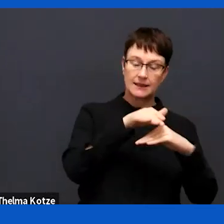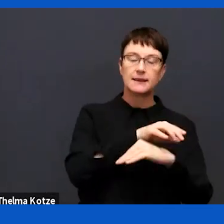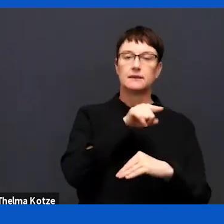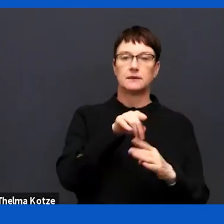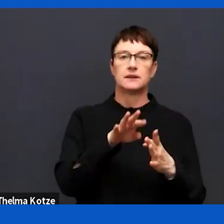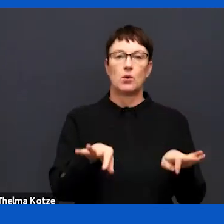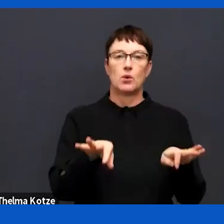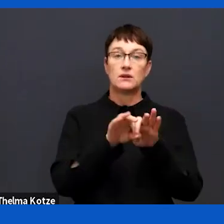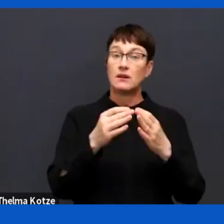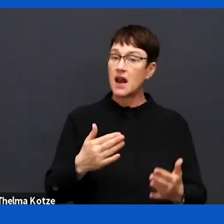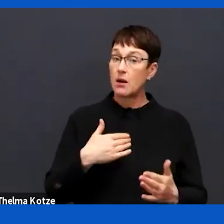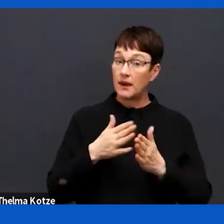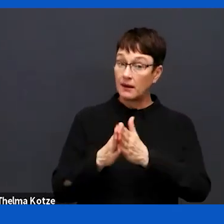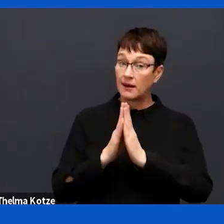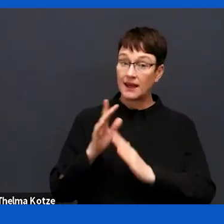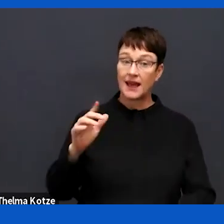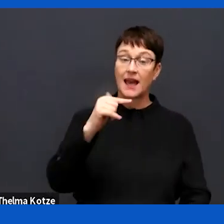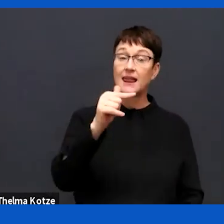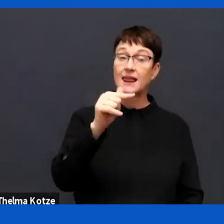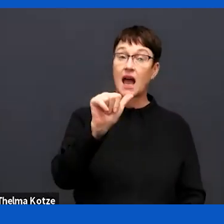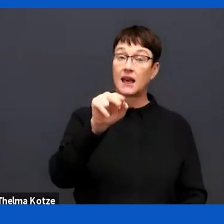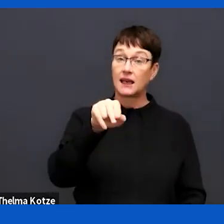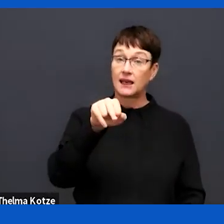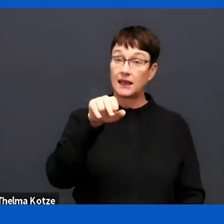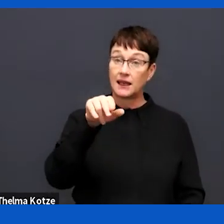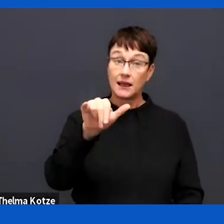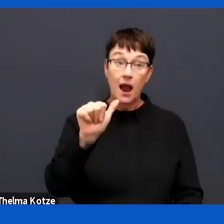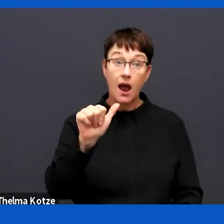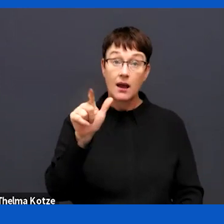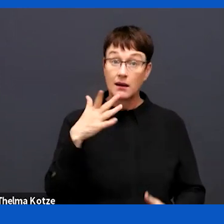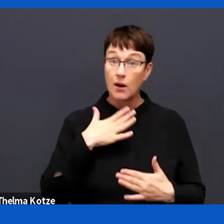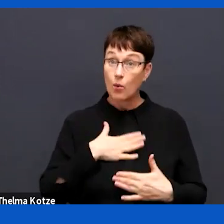Thank you, Susanna. >> SUSANNA LAURIN: We are finished with